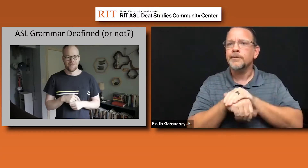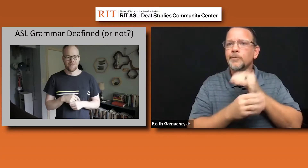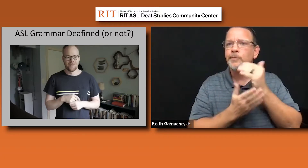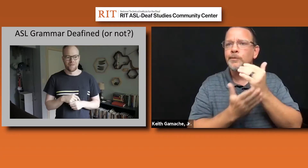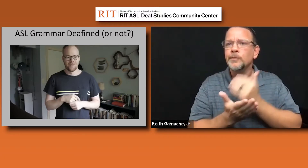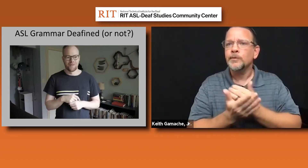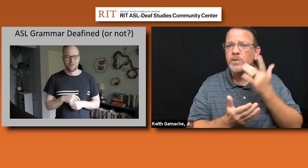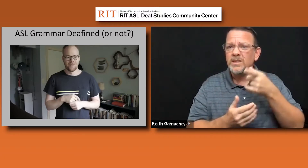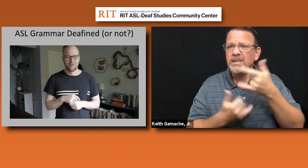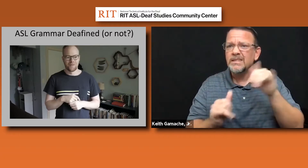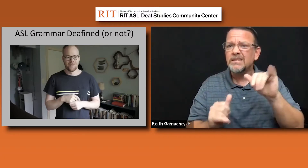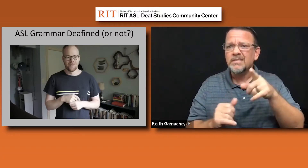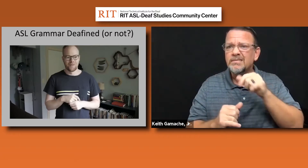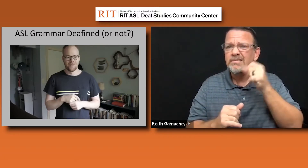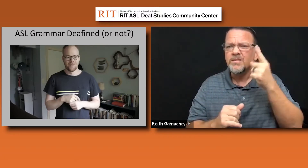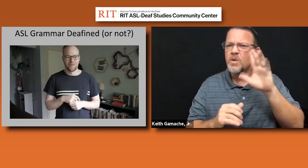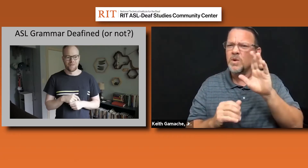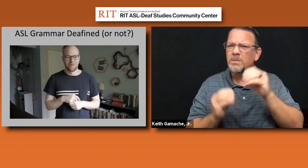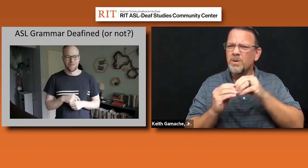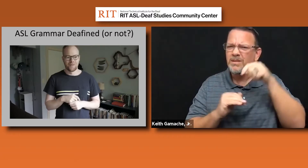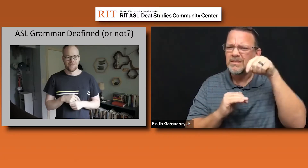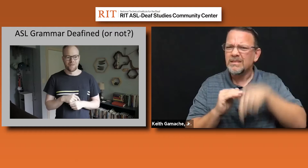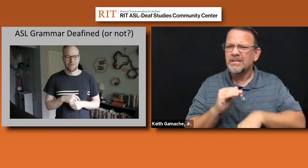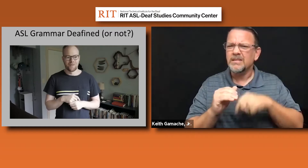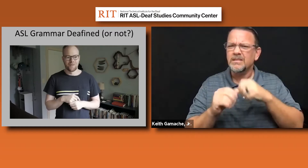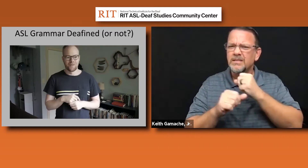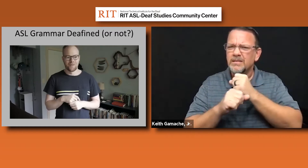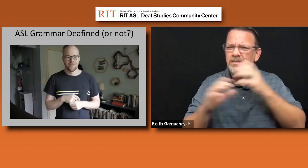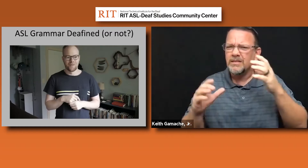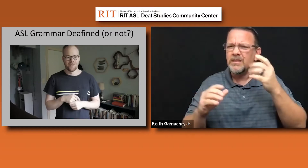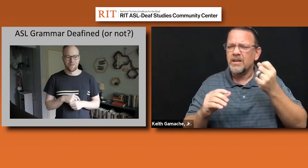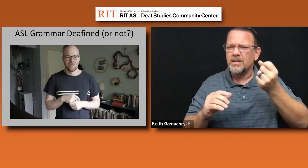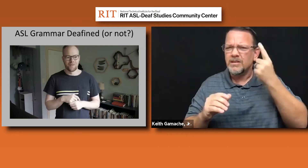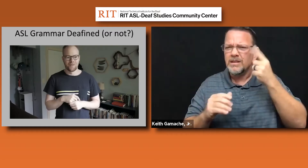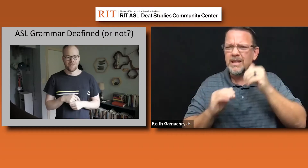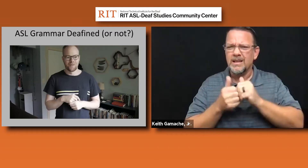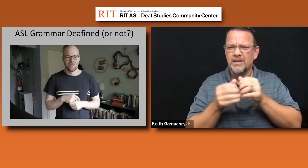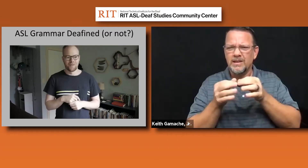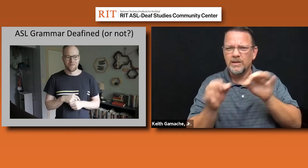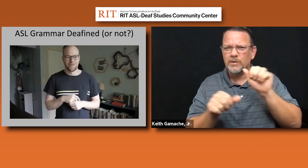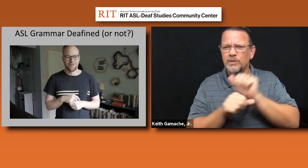English-related college courses, and so it's constantly expanding